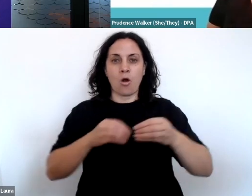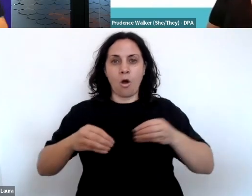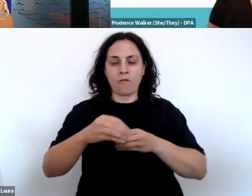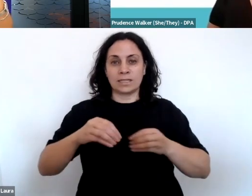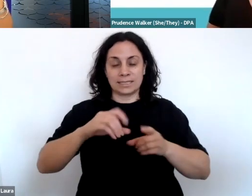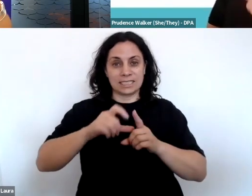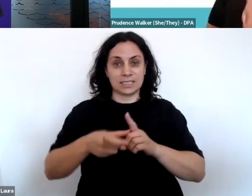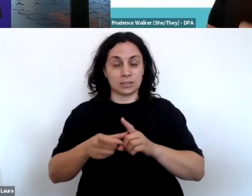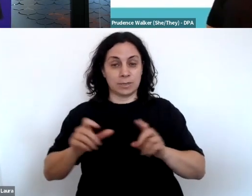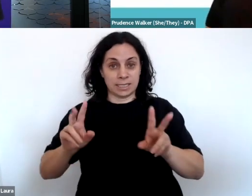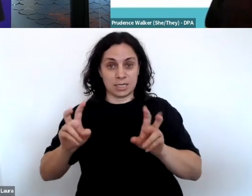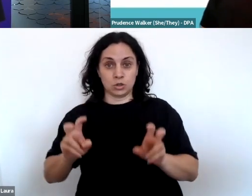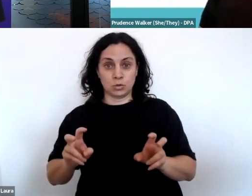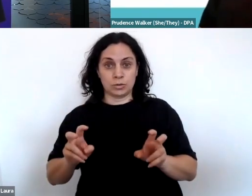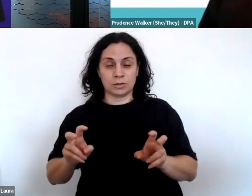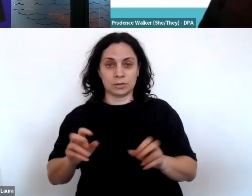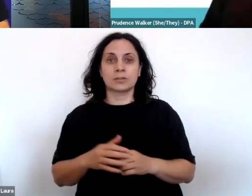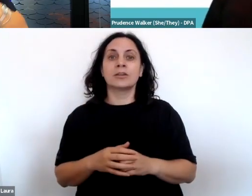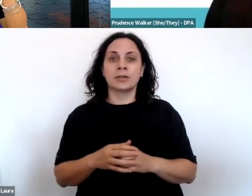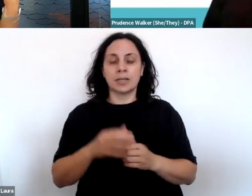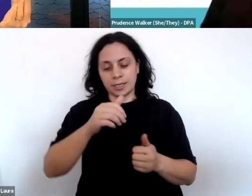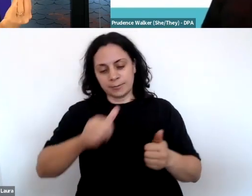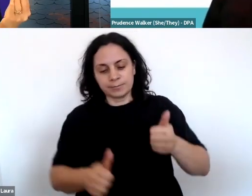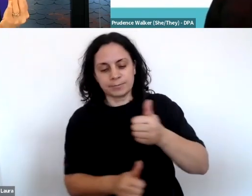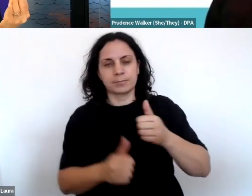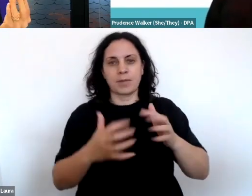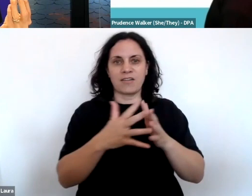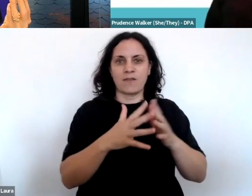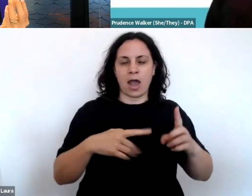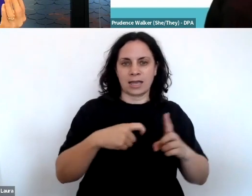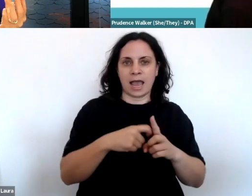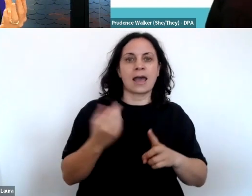is part of Whaikaha now. It used to sit in the Ministry of Social Development